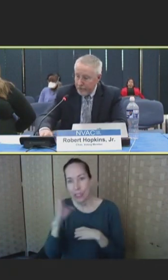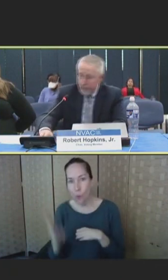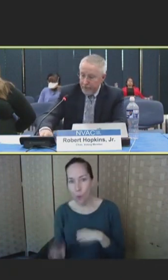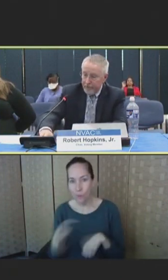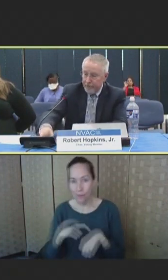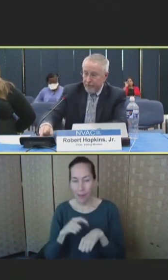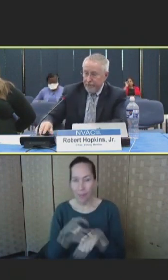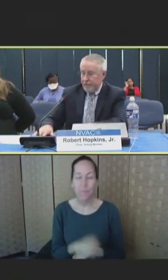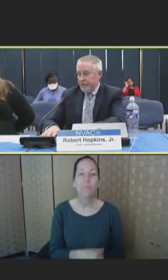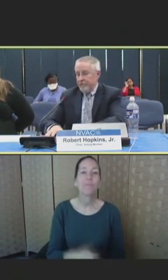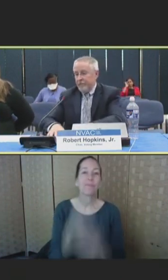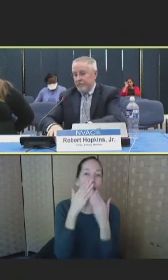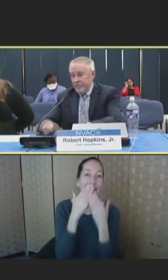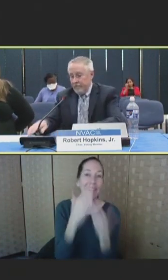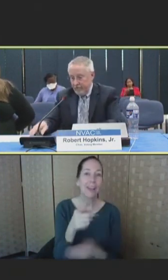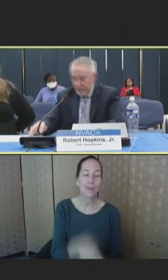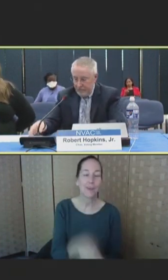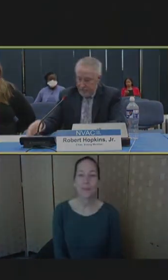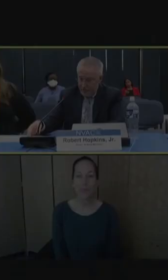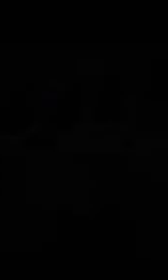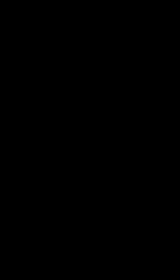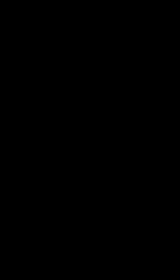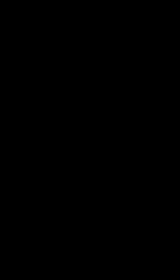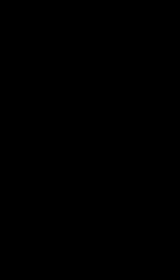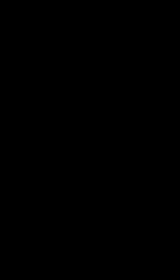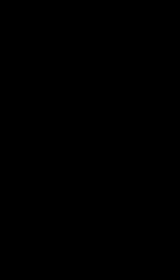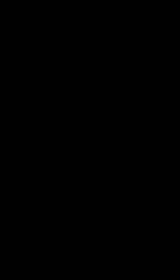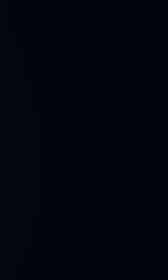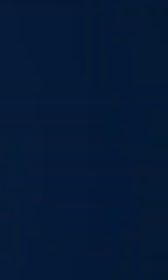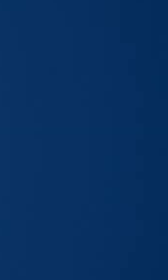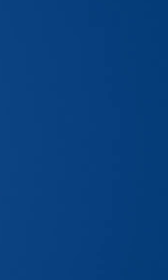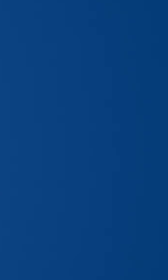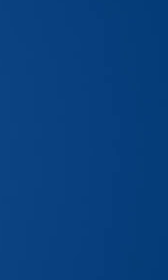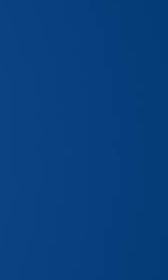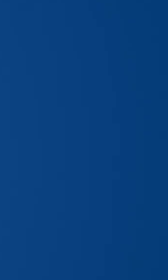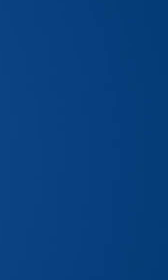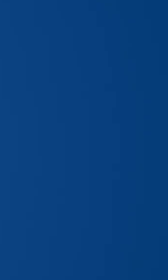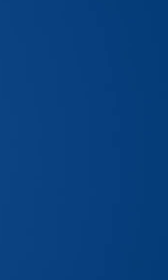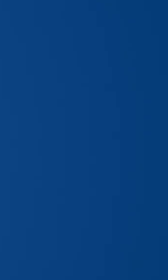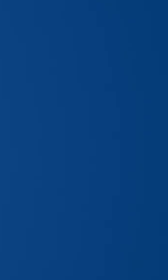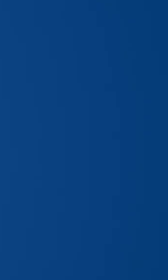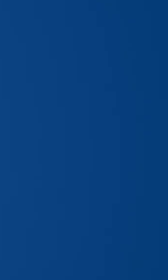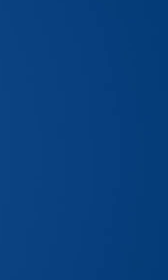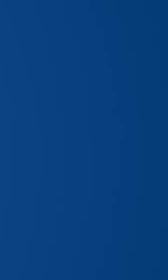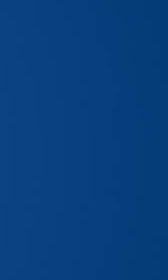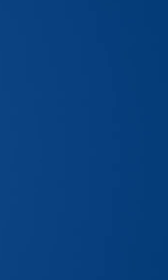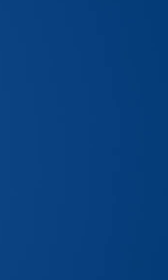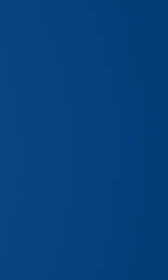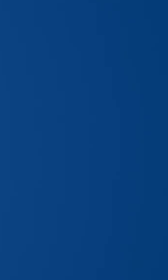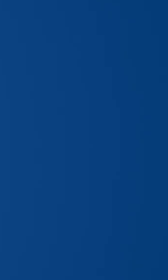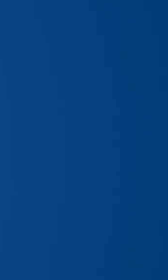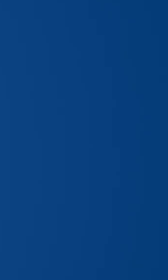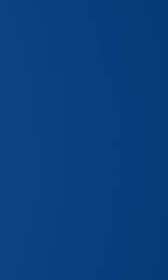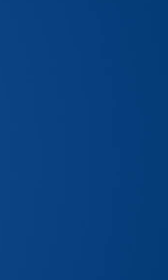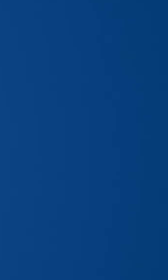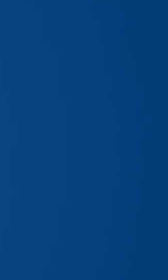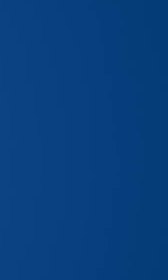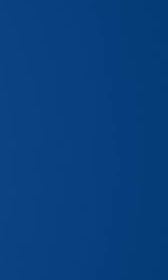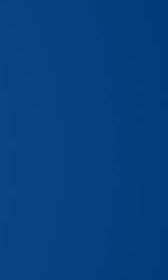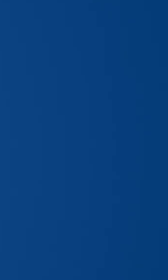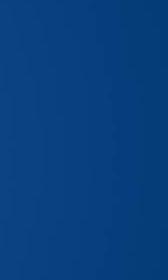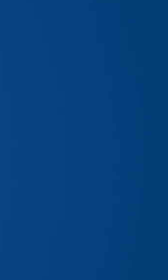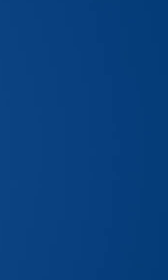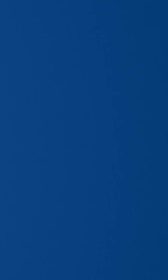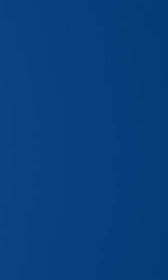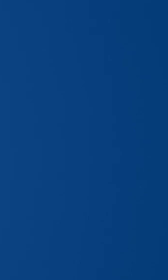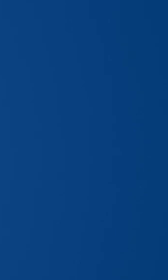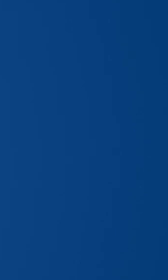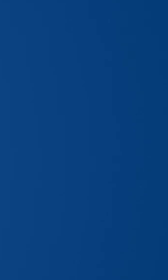Male Speaker: Produced by the U.S. Department of Health and Human Services.